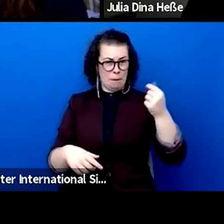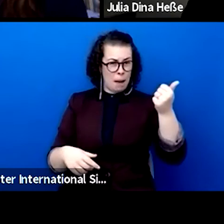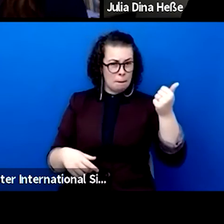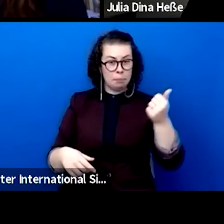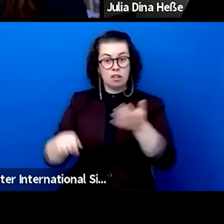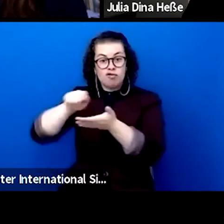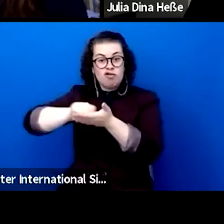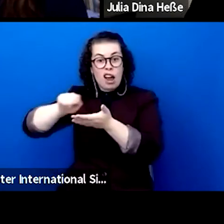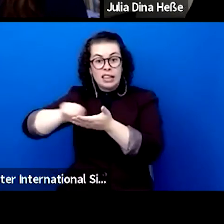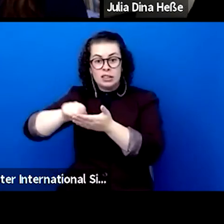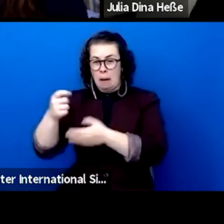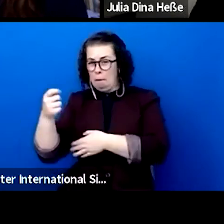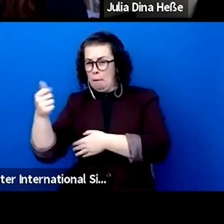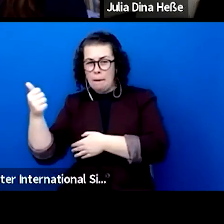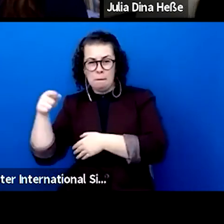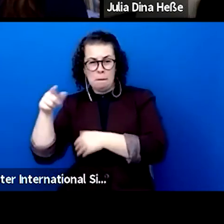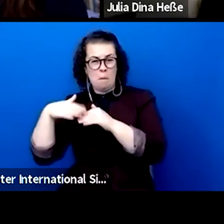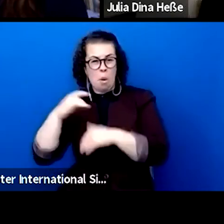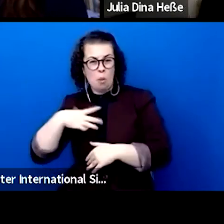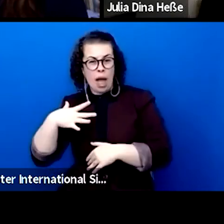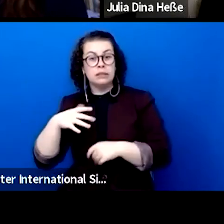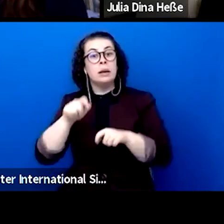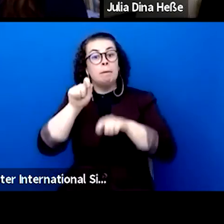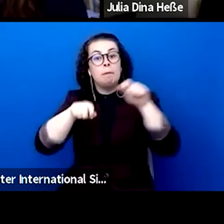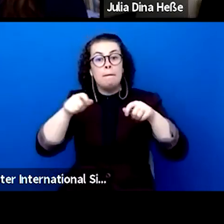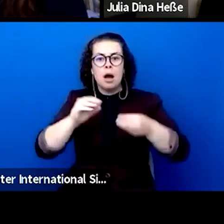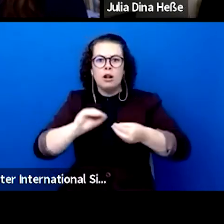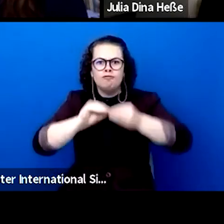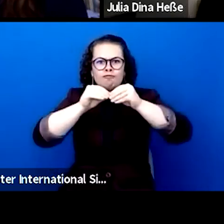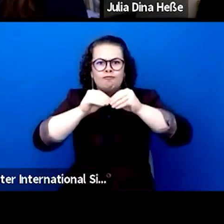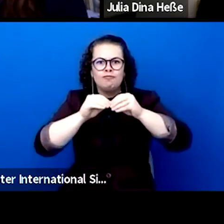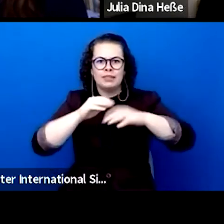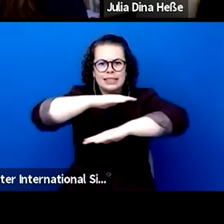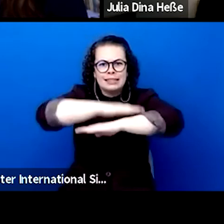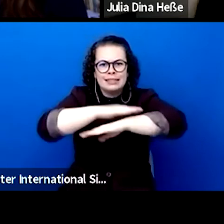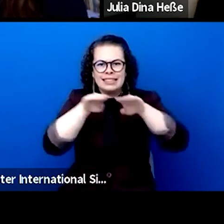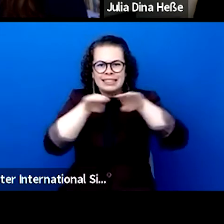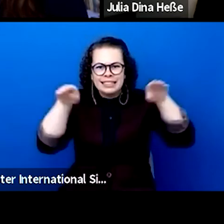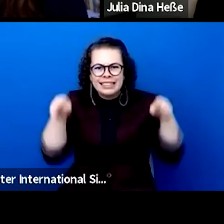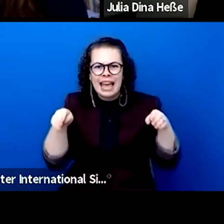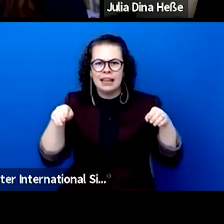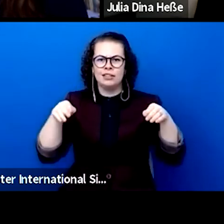one. So this is a problem that is in the whole of the theatre and not just the visual parts.